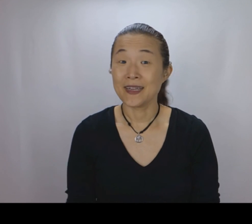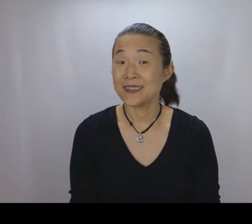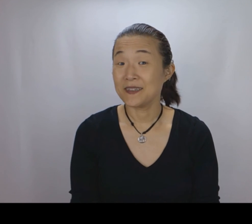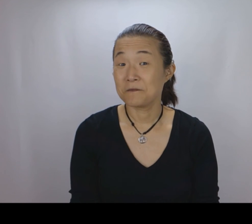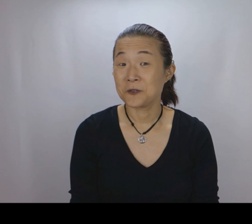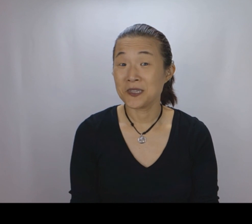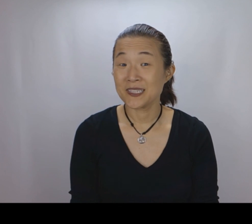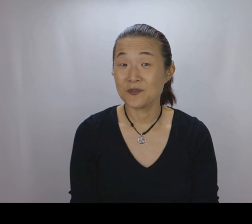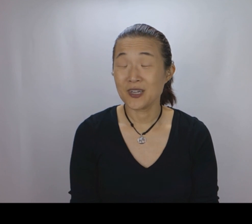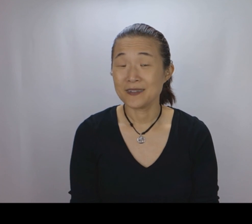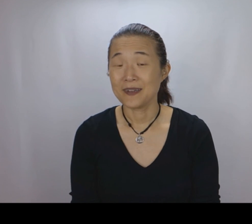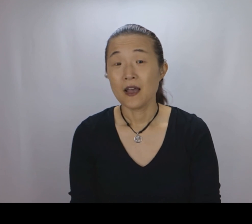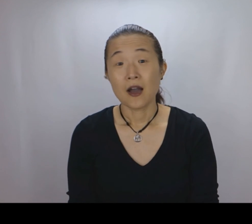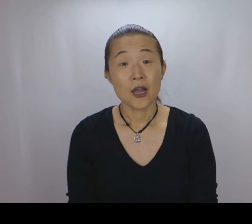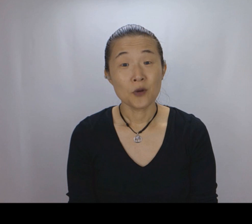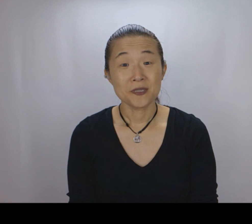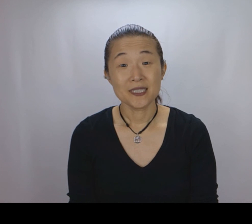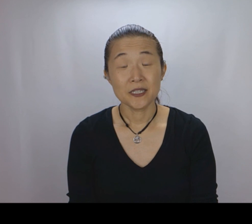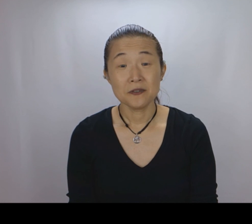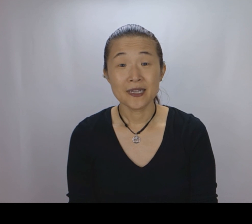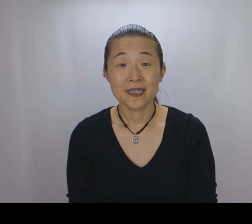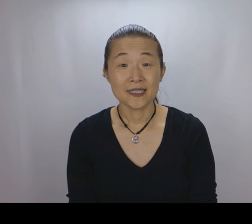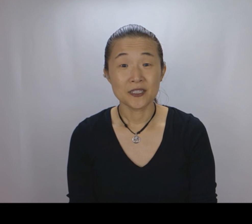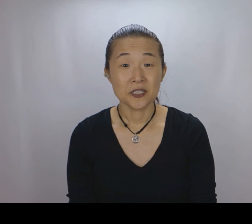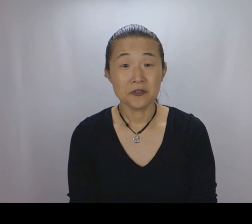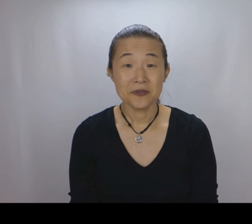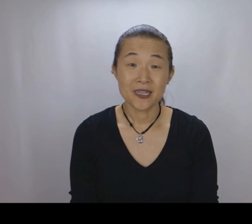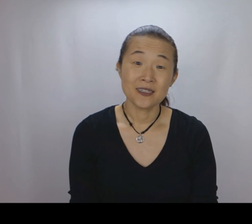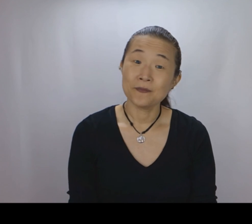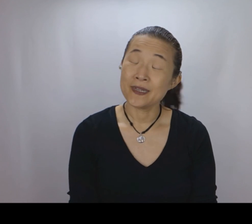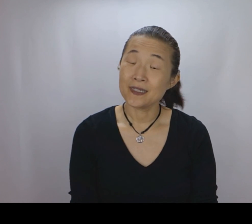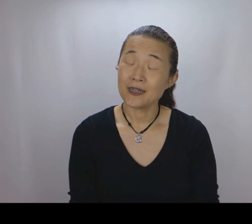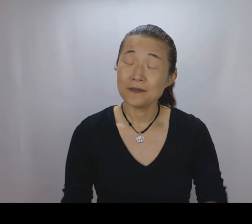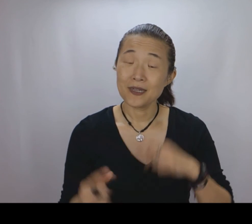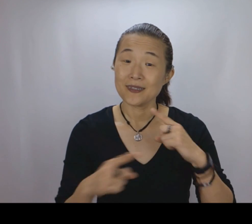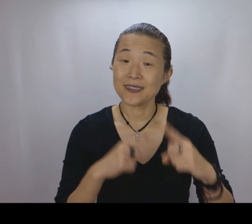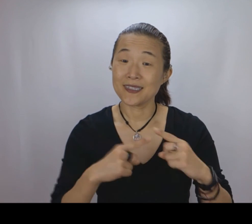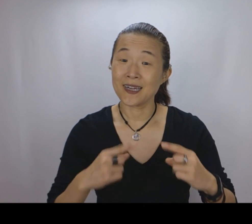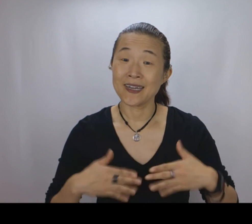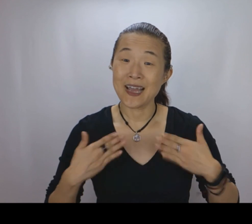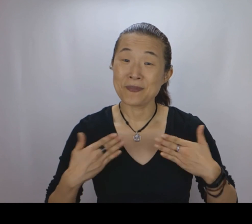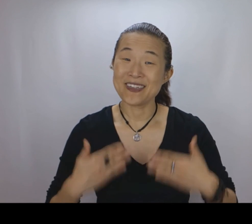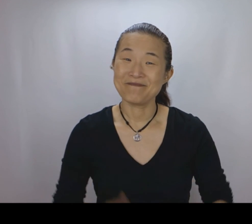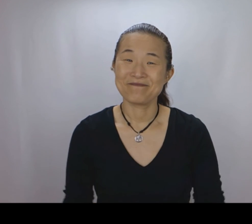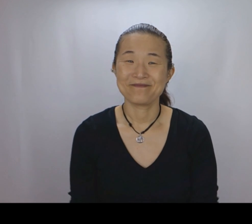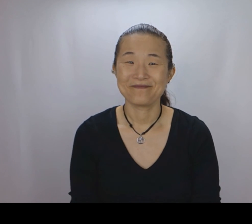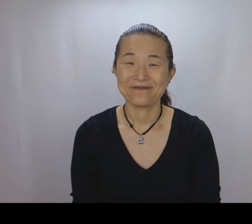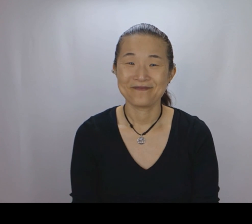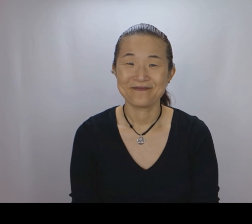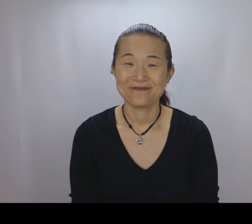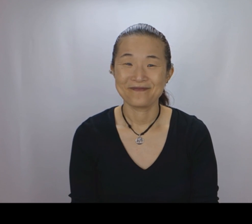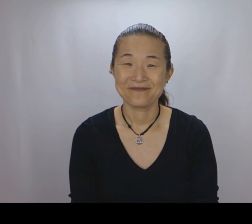and that's it for Lesson 1. I hope to see you in Lesson 2, and in the meantime sign happy!